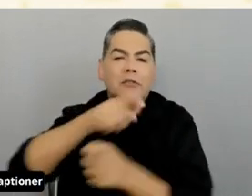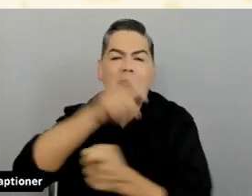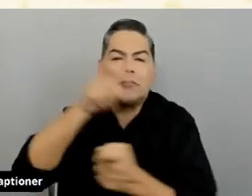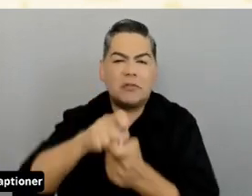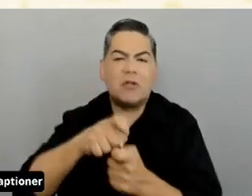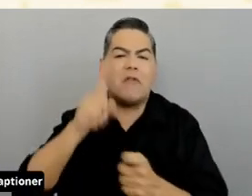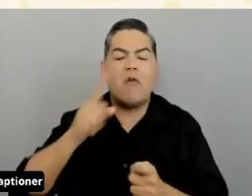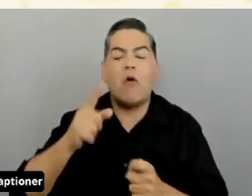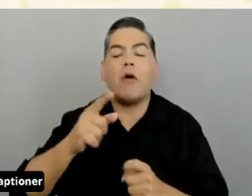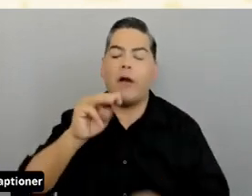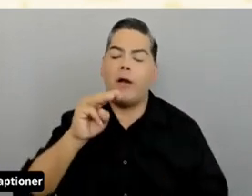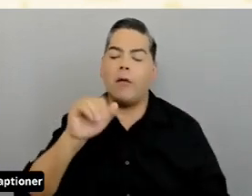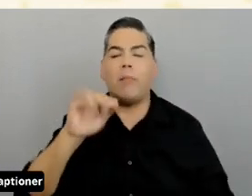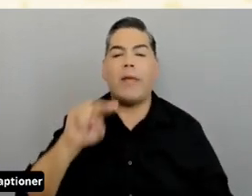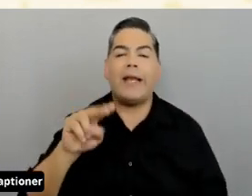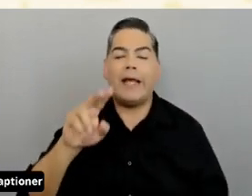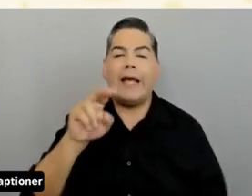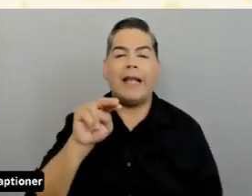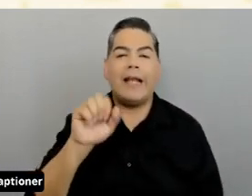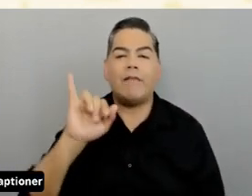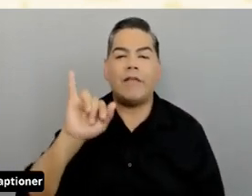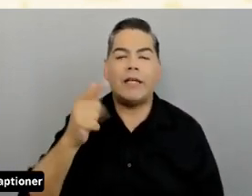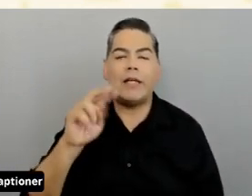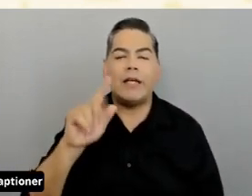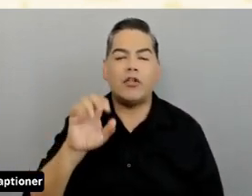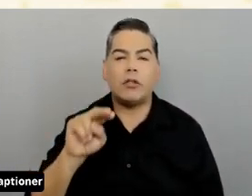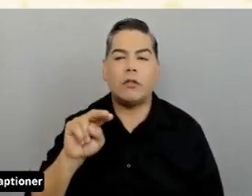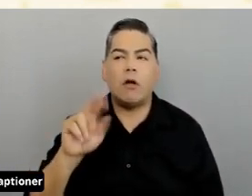using the mouse? Three seconds, five seconds.